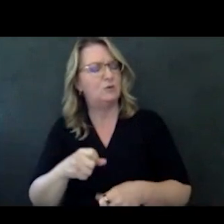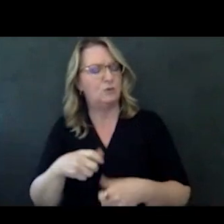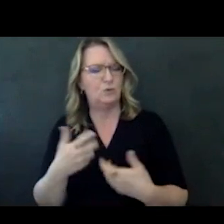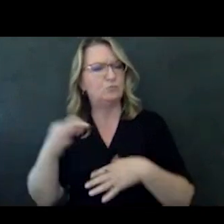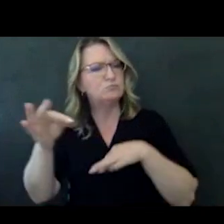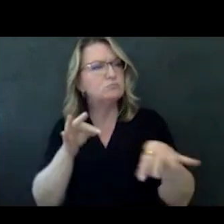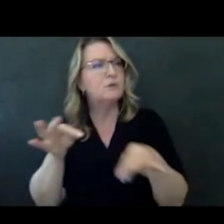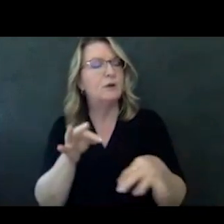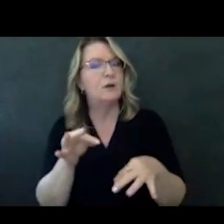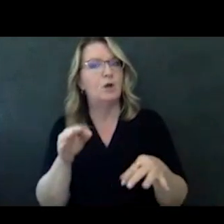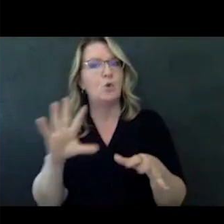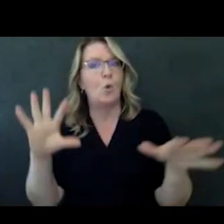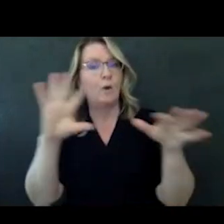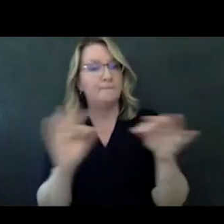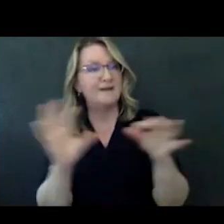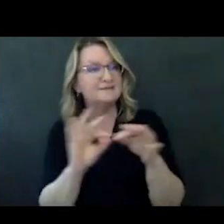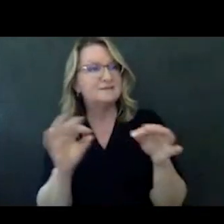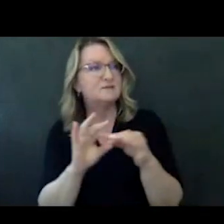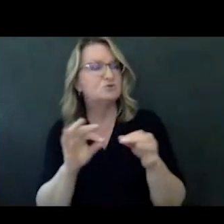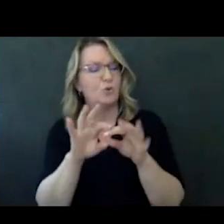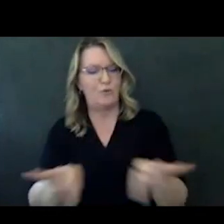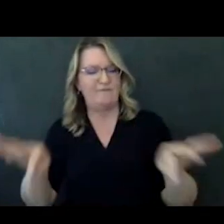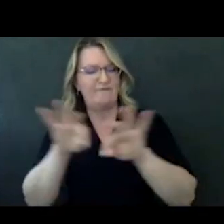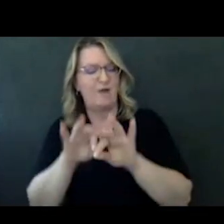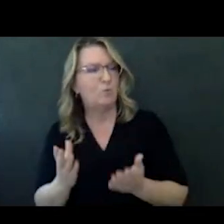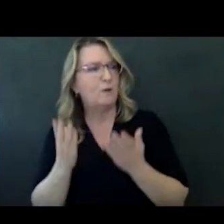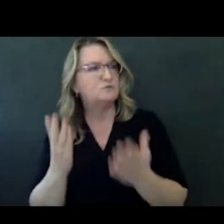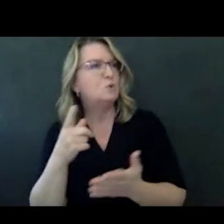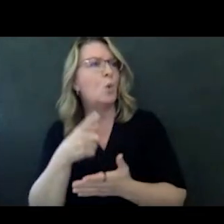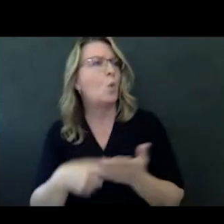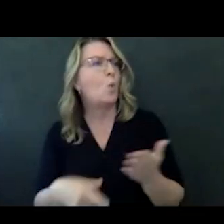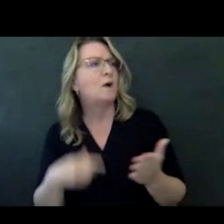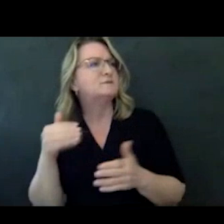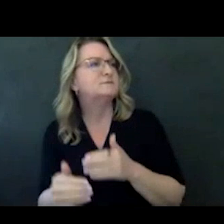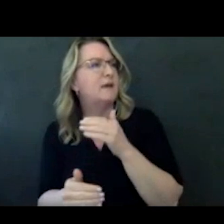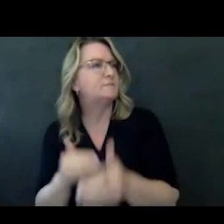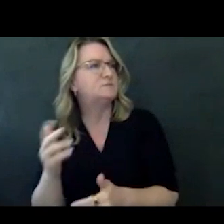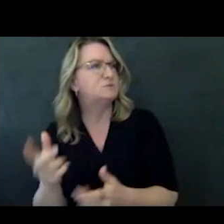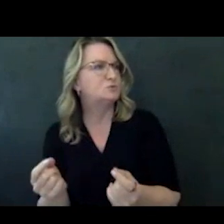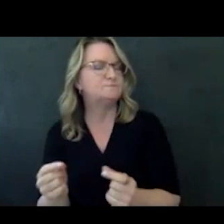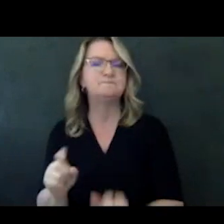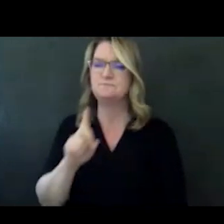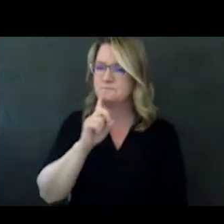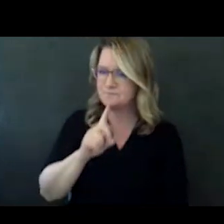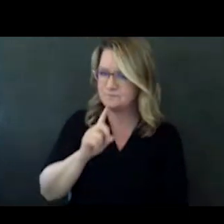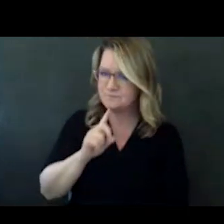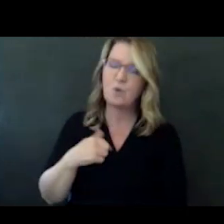or value proposition and what steps you took? [John] Sure. We're continually going out to engage